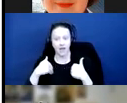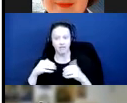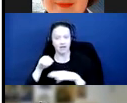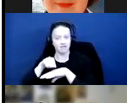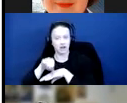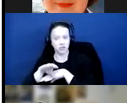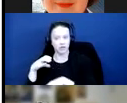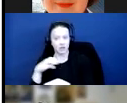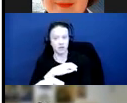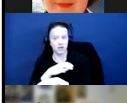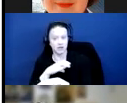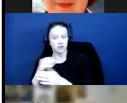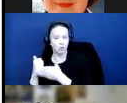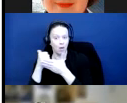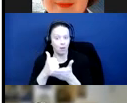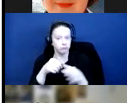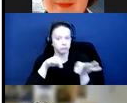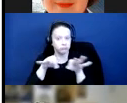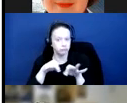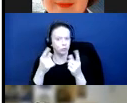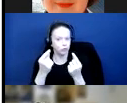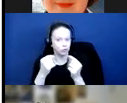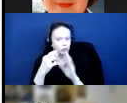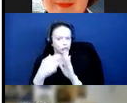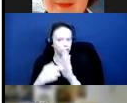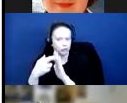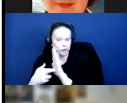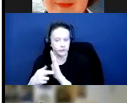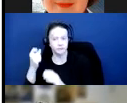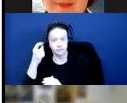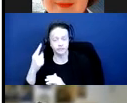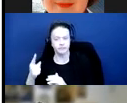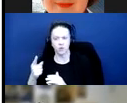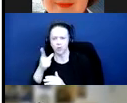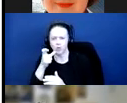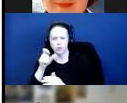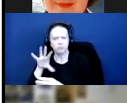and those are committees where the community or providers